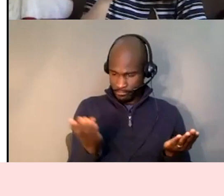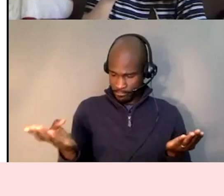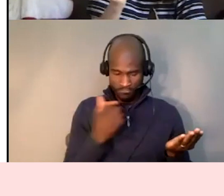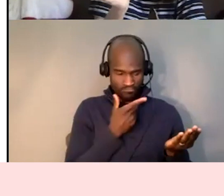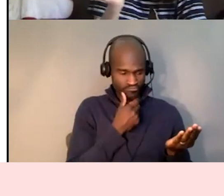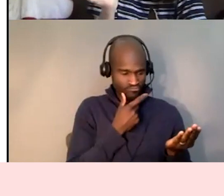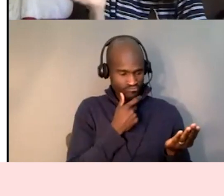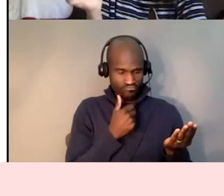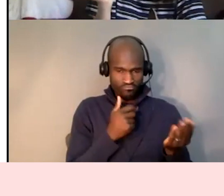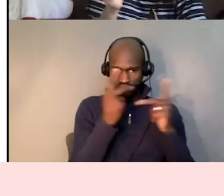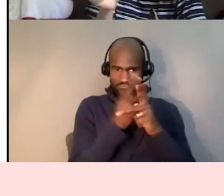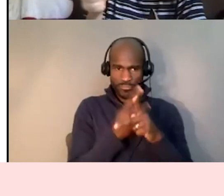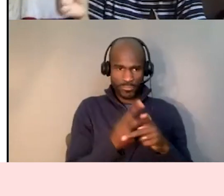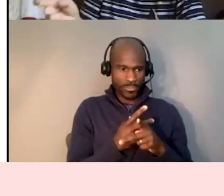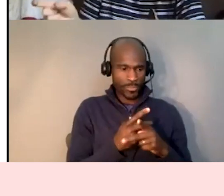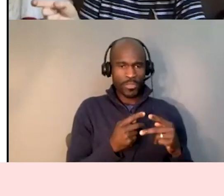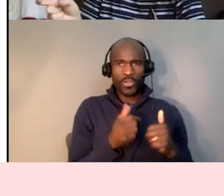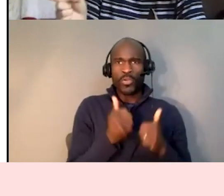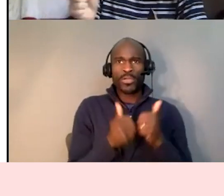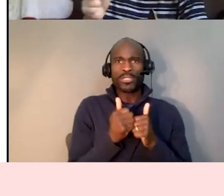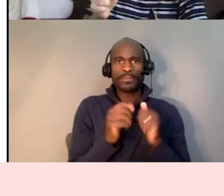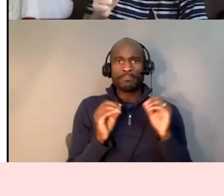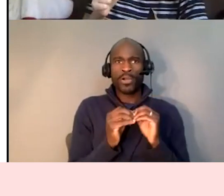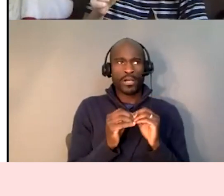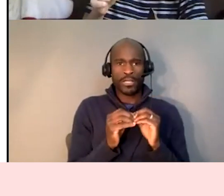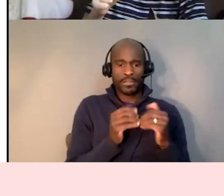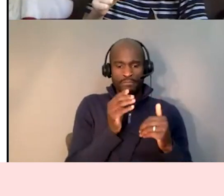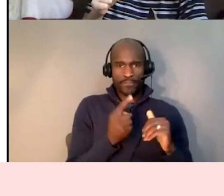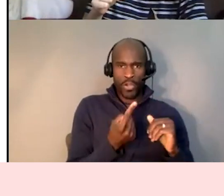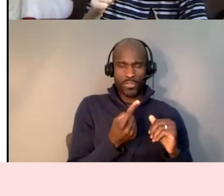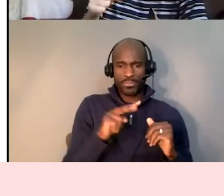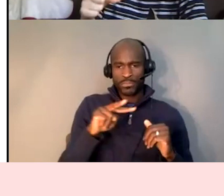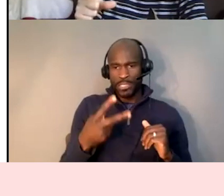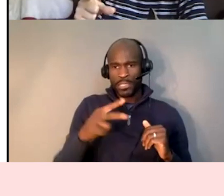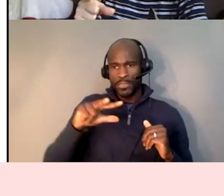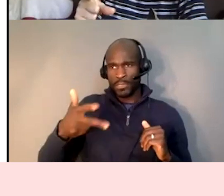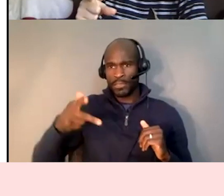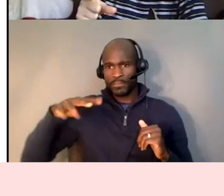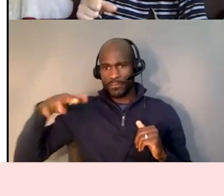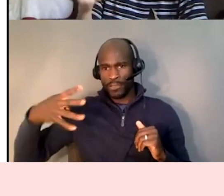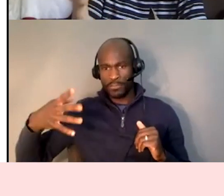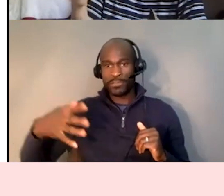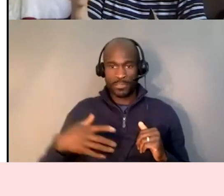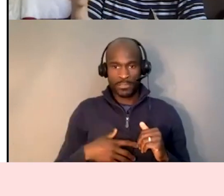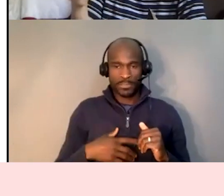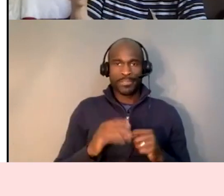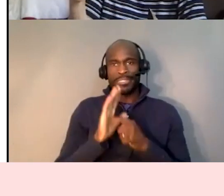links make sense to click um so you're not going to want to click on home page and then